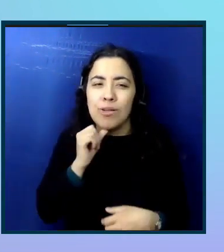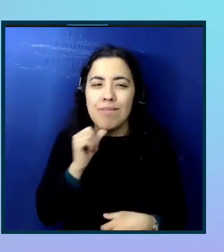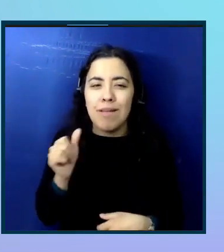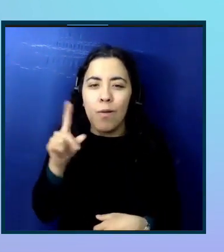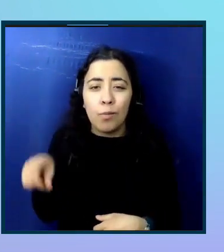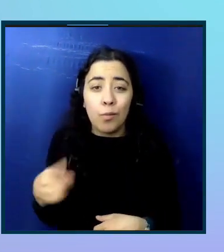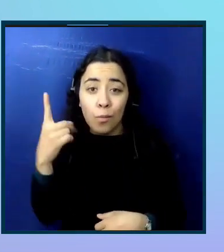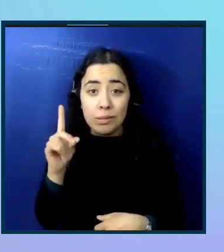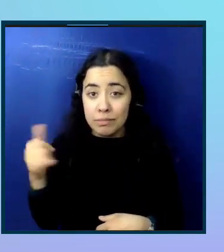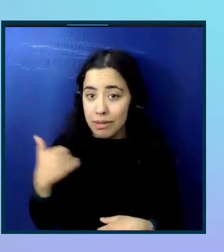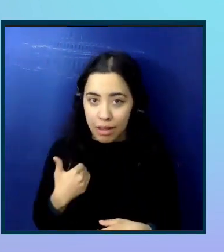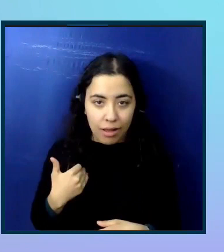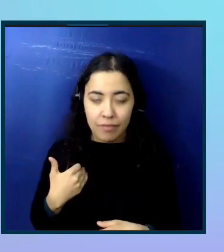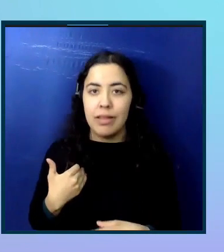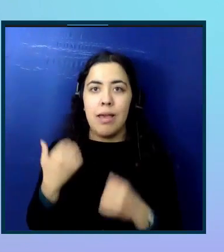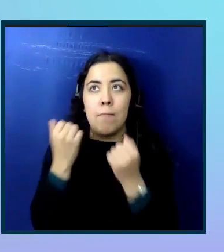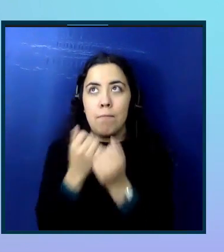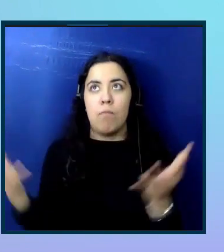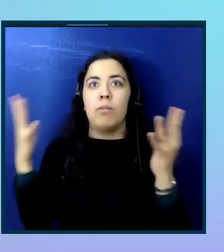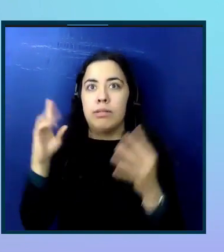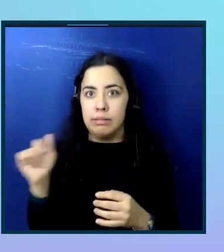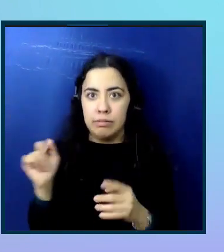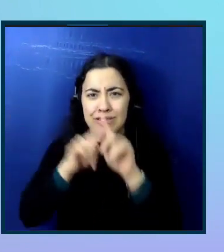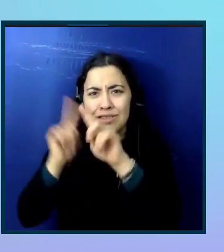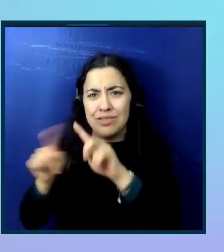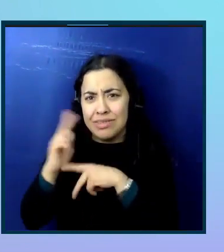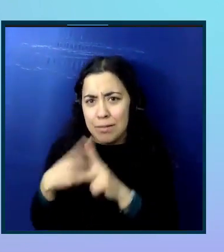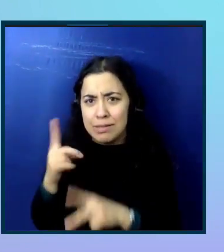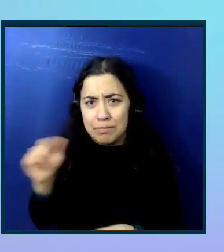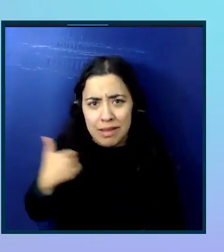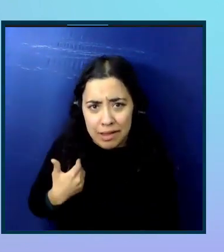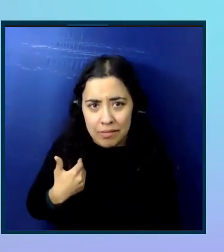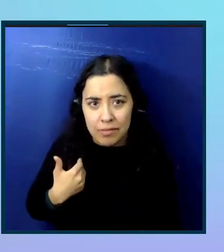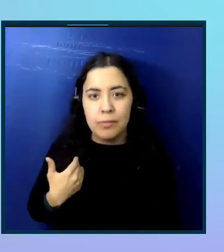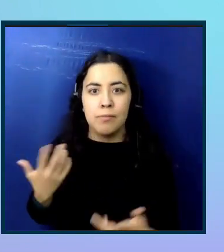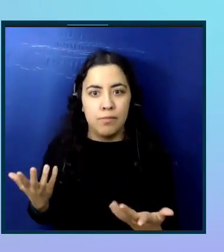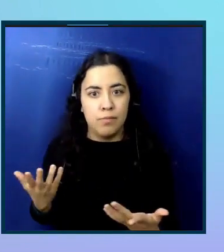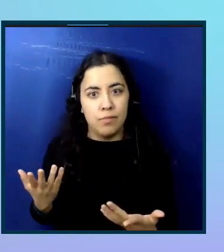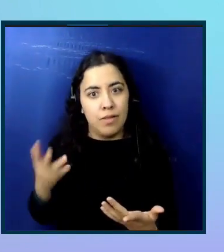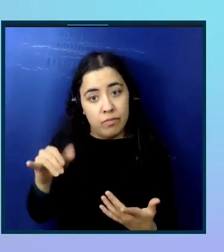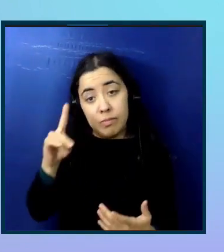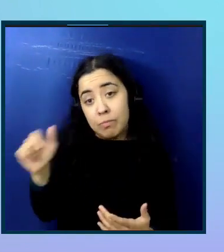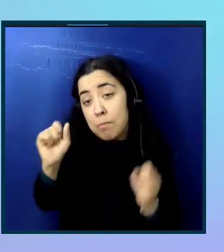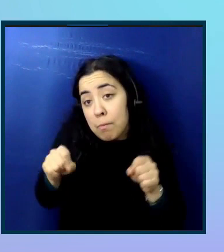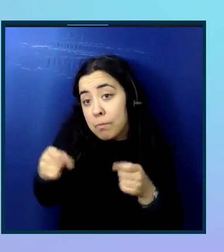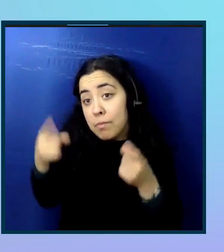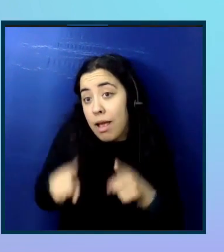There's more than one kind of disability, and that disability can happen at any time,